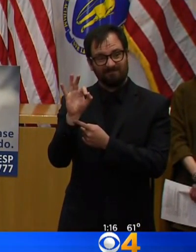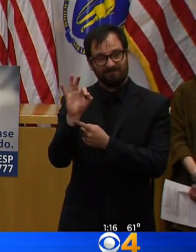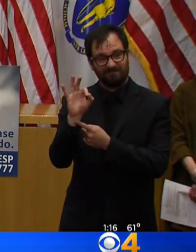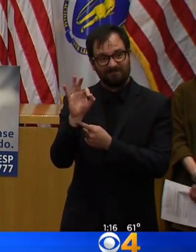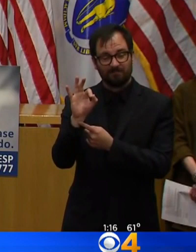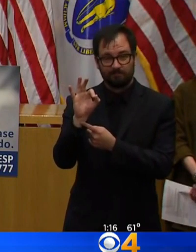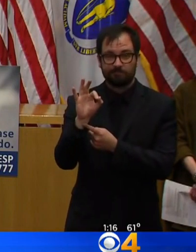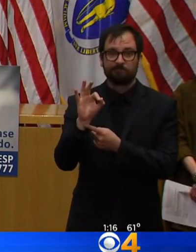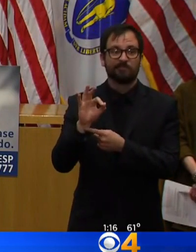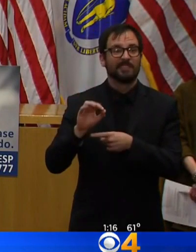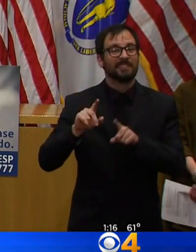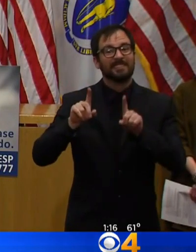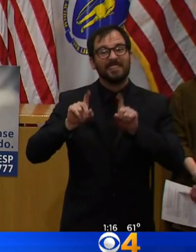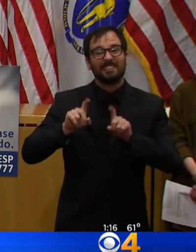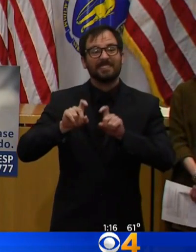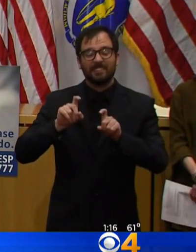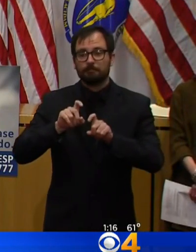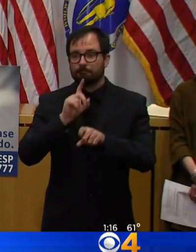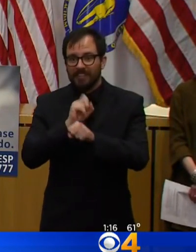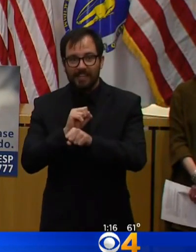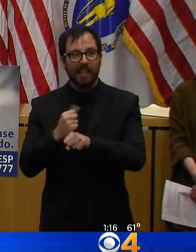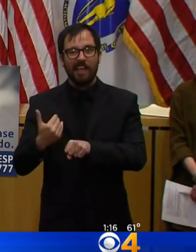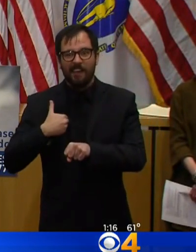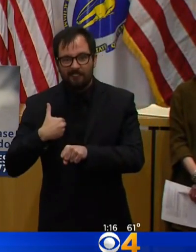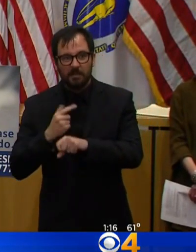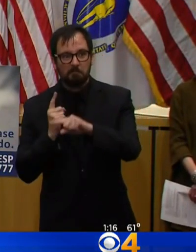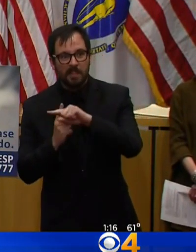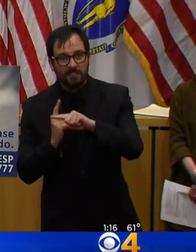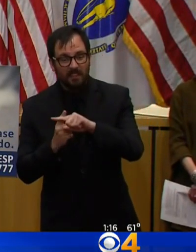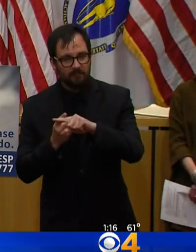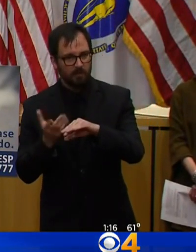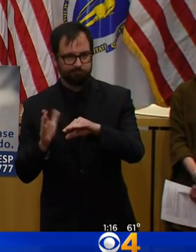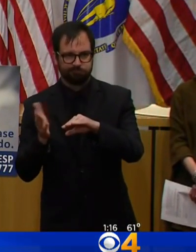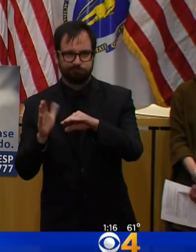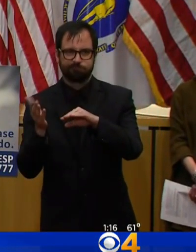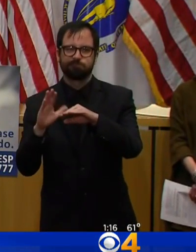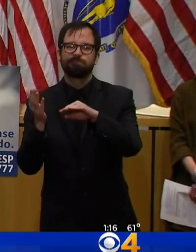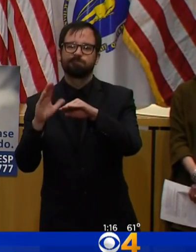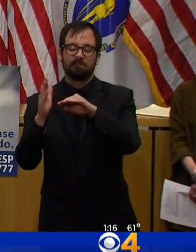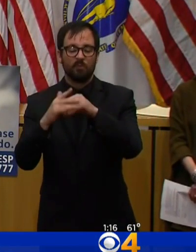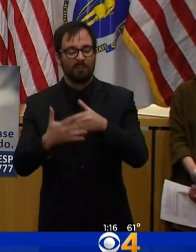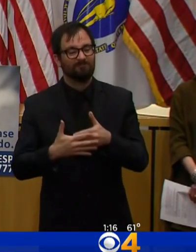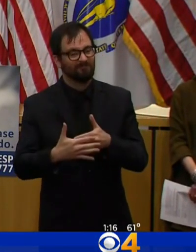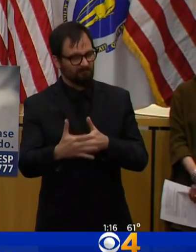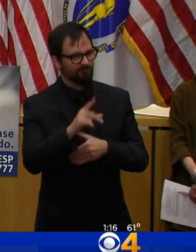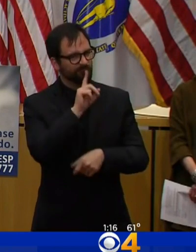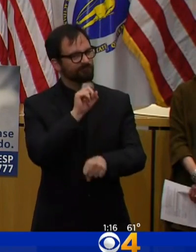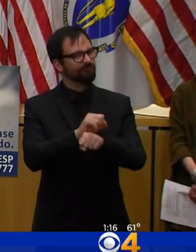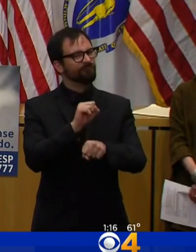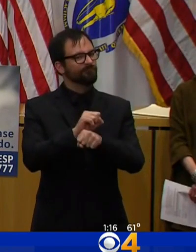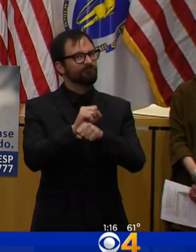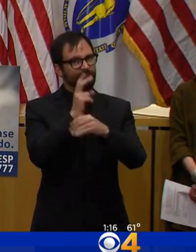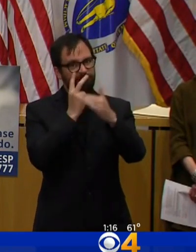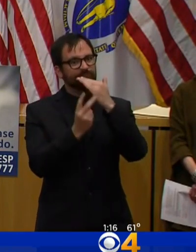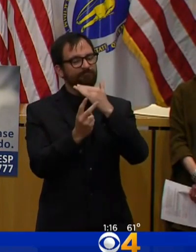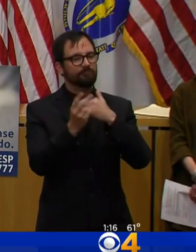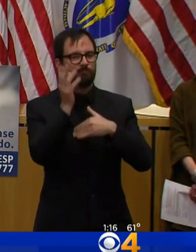THERE COVID-19 MASSACHUSETTS CONTINUES TO SEE EXTREMELY HIGH LEVELS OF POSITIVE TESTS ACROSS THE COMMONWEALTH. ALL THE DATA CONTINUES TO INDICATE THE DAYS AND WEEKS